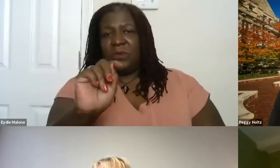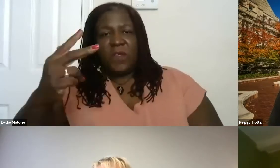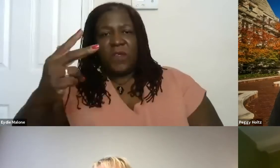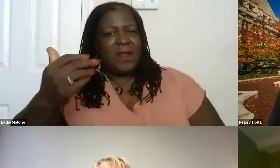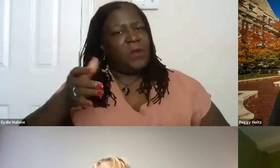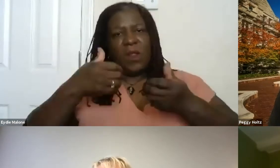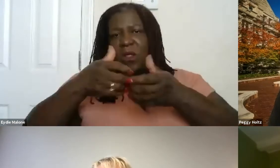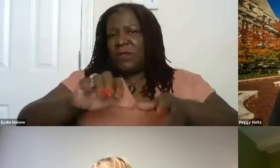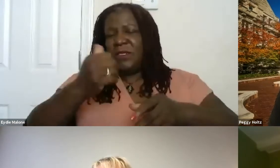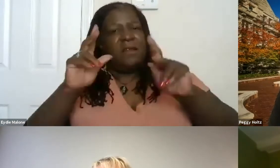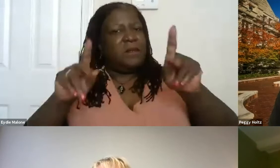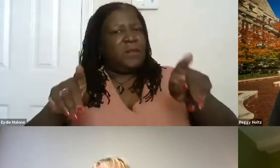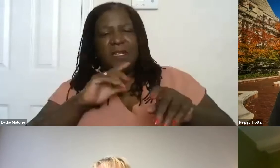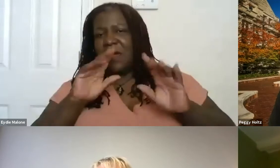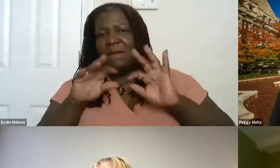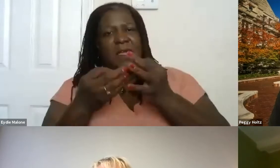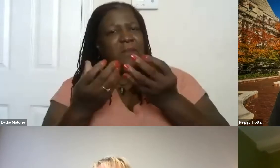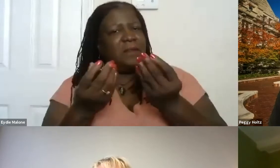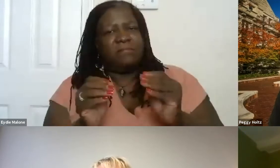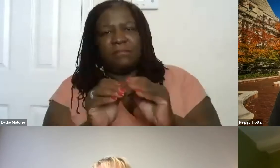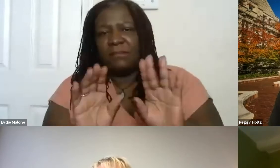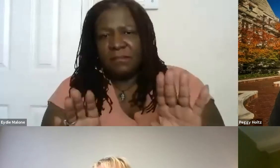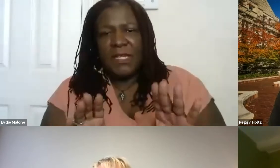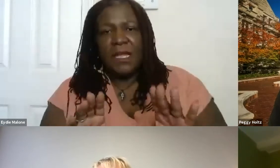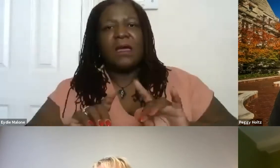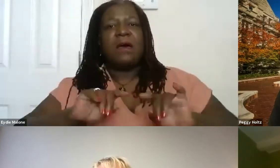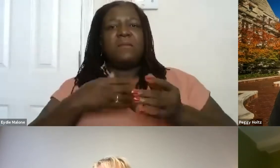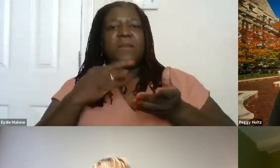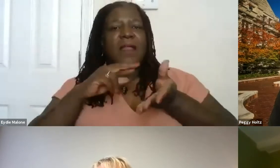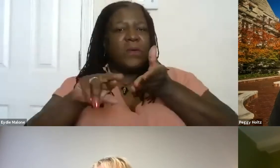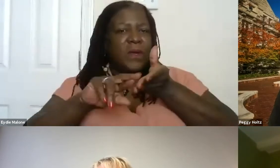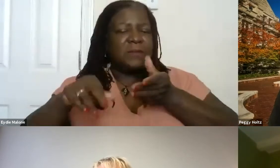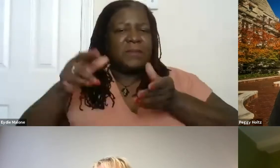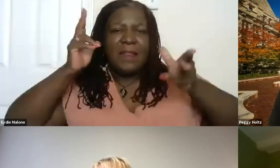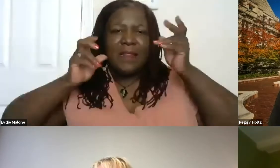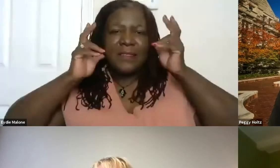in my family, I researched, I listened to the news which is good and bad, in my opinion,